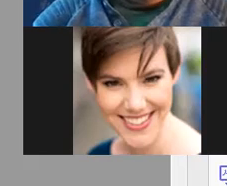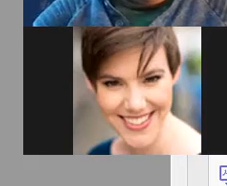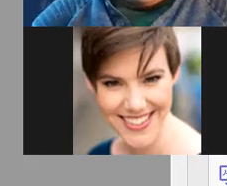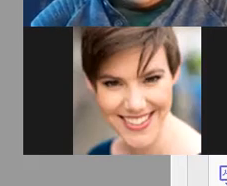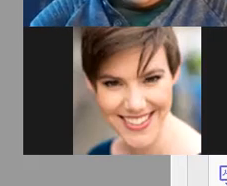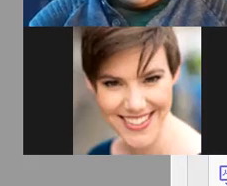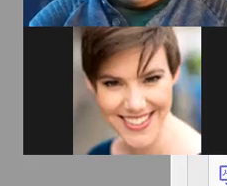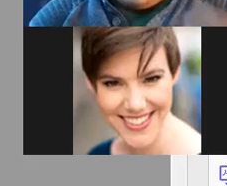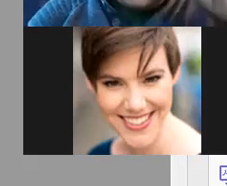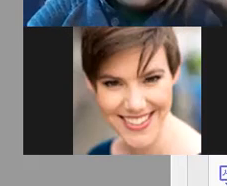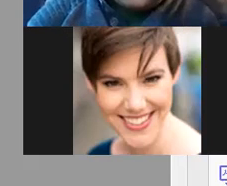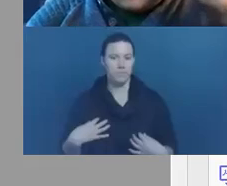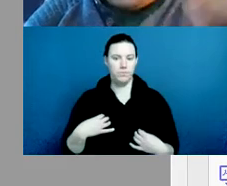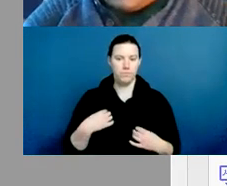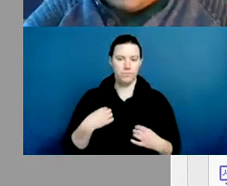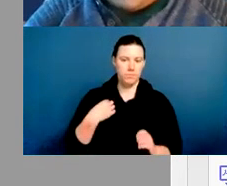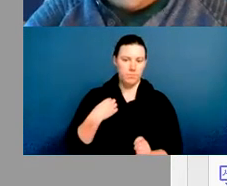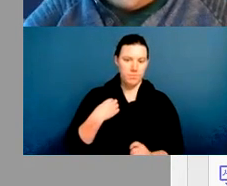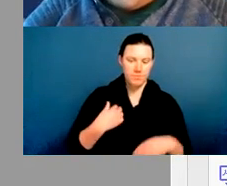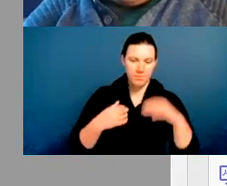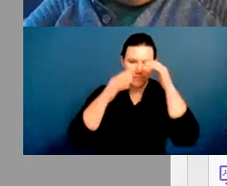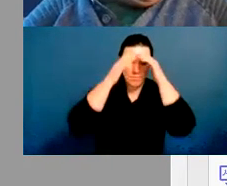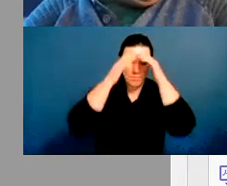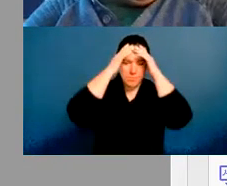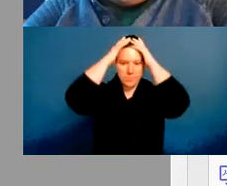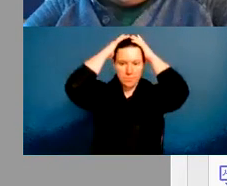[Dan] Hey, Ashley, don't worry about it. It's all good. All right, okay.